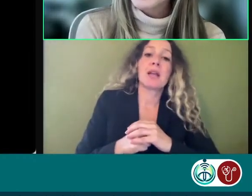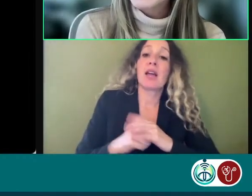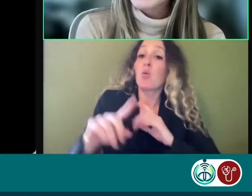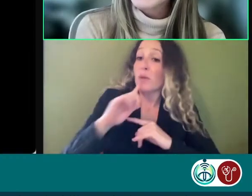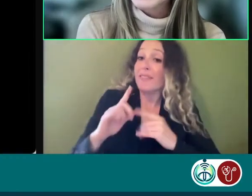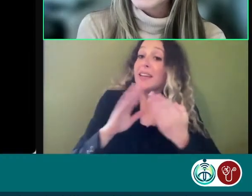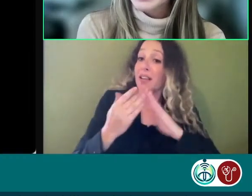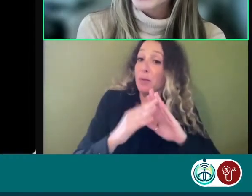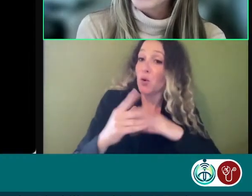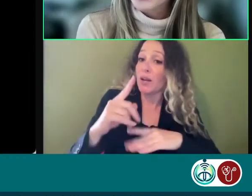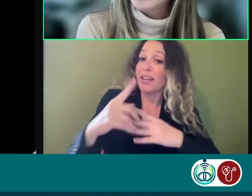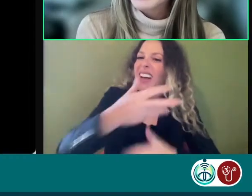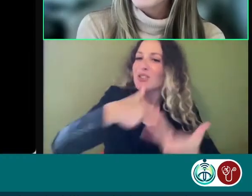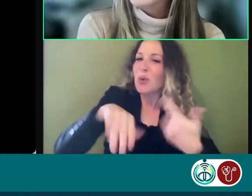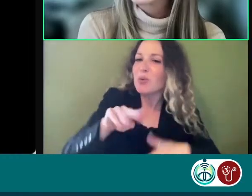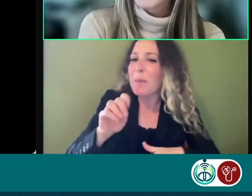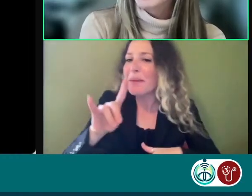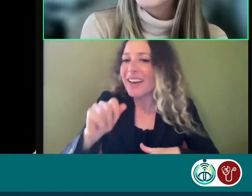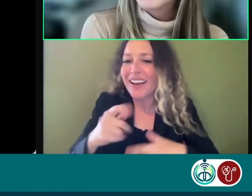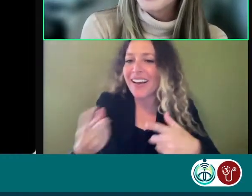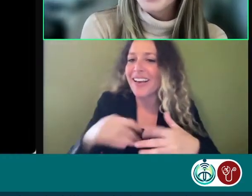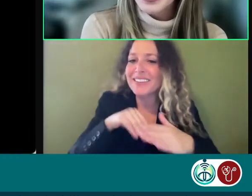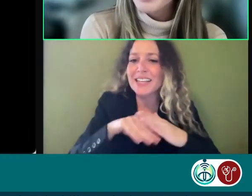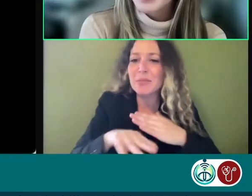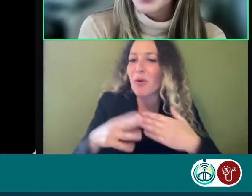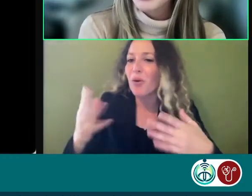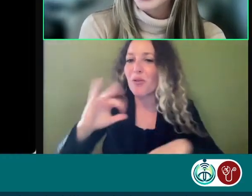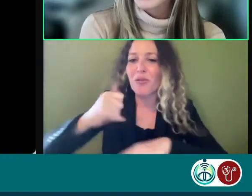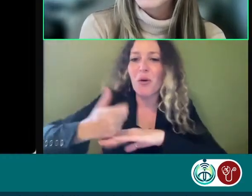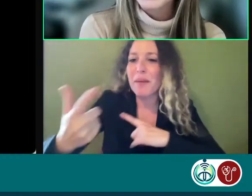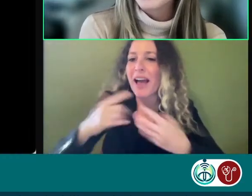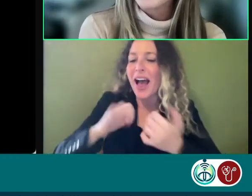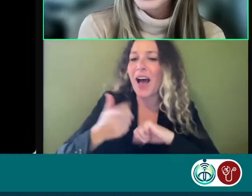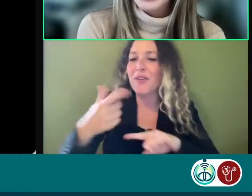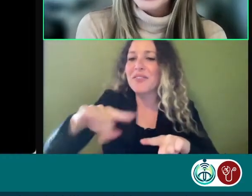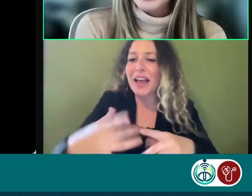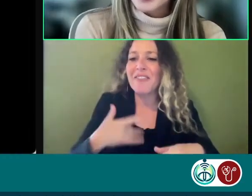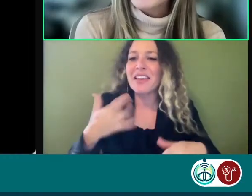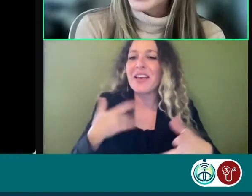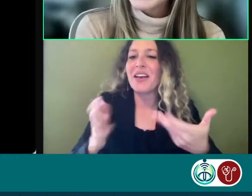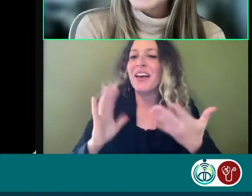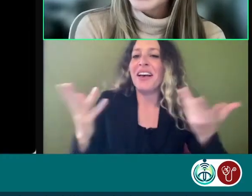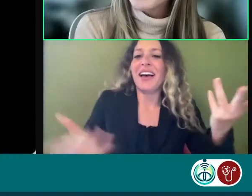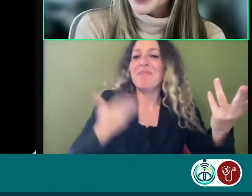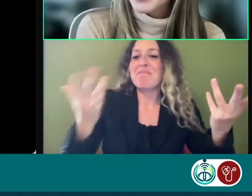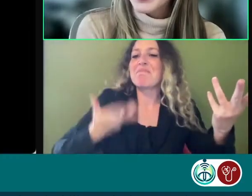voices in an accessible format to really talk about how they feel their autism and IDD impacts